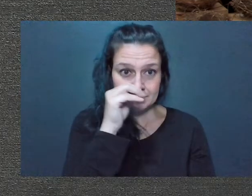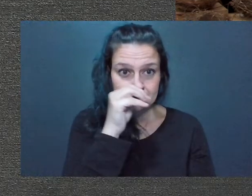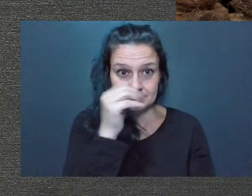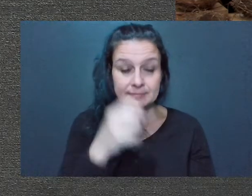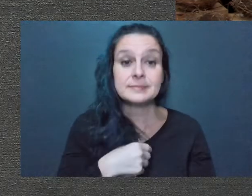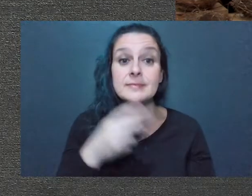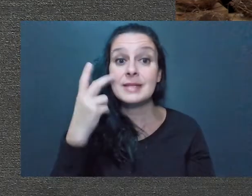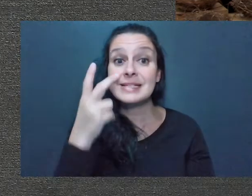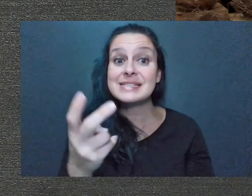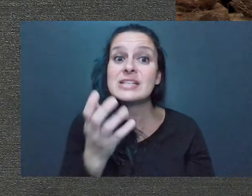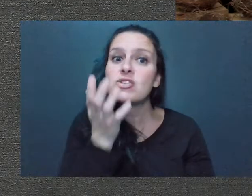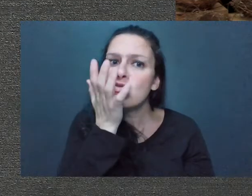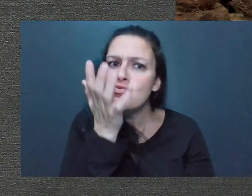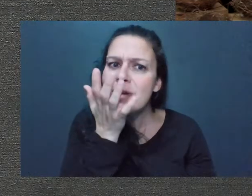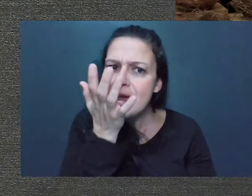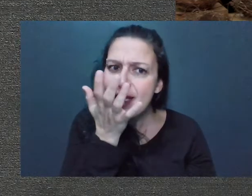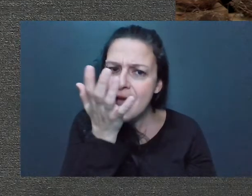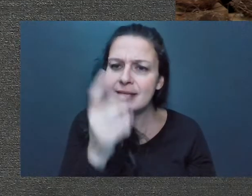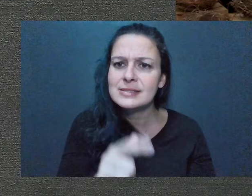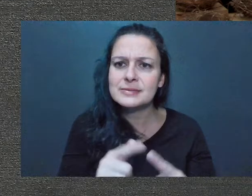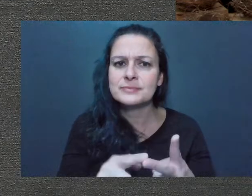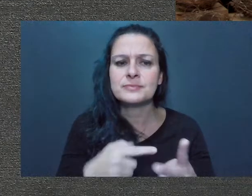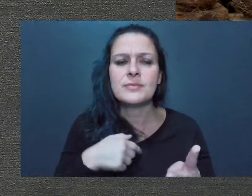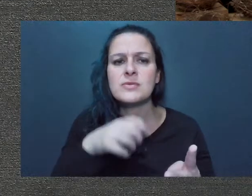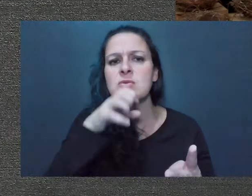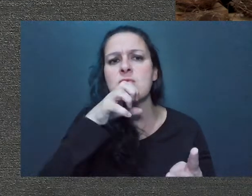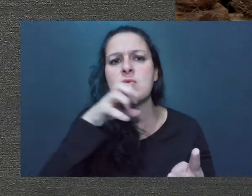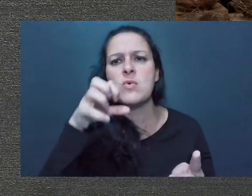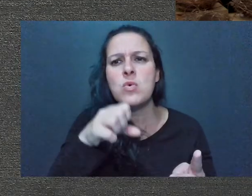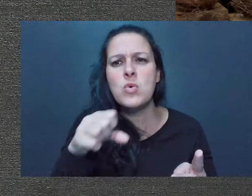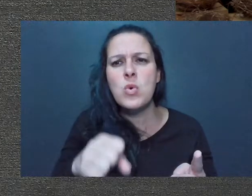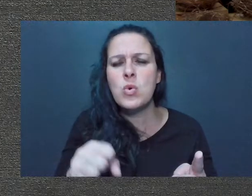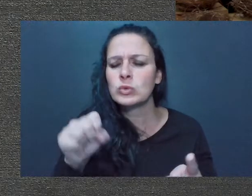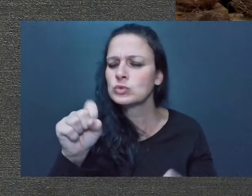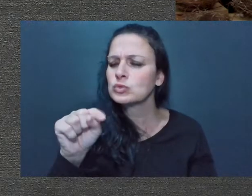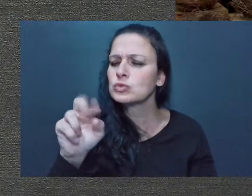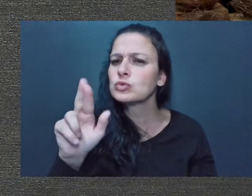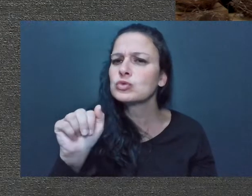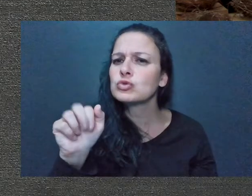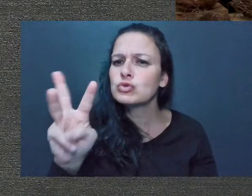I see grass in it. I see some old straw.